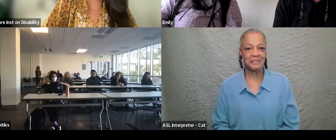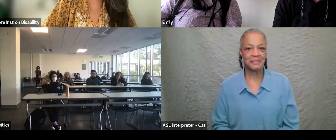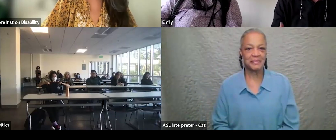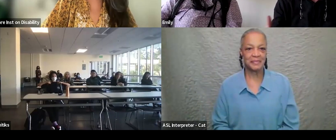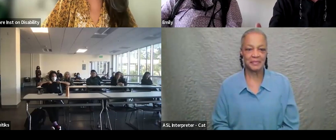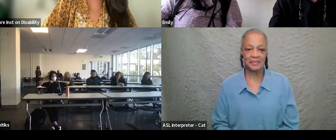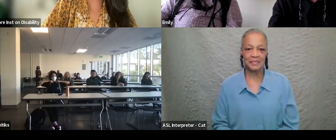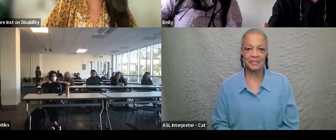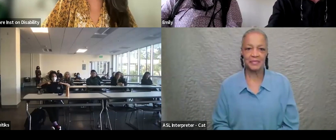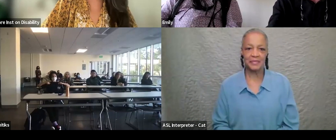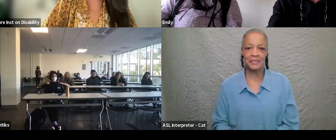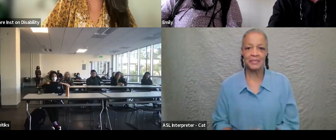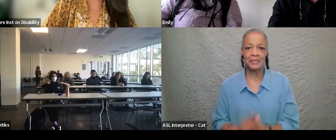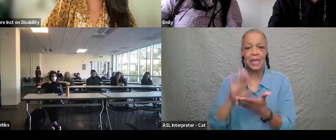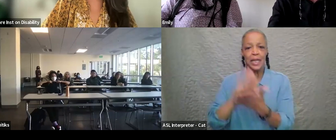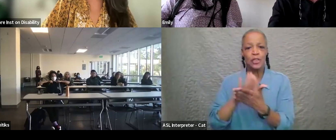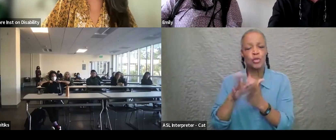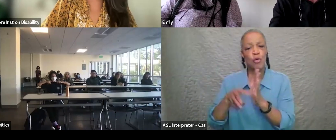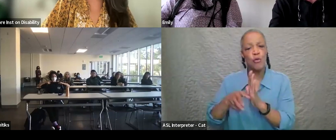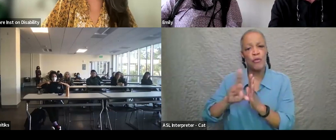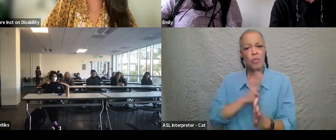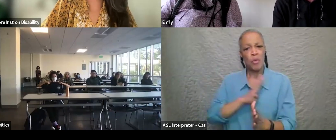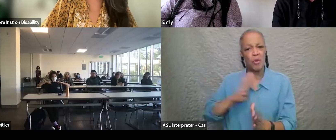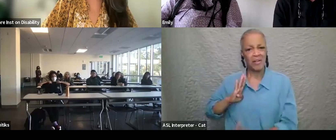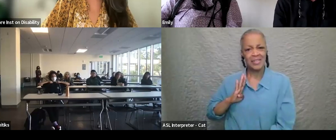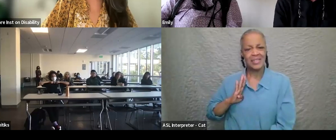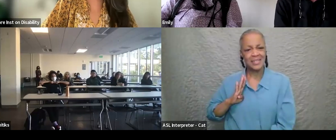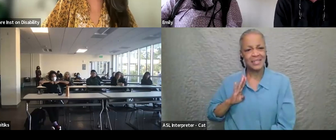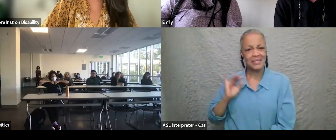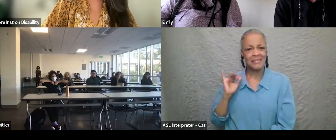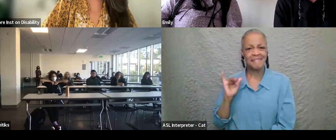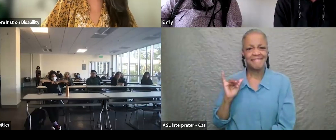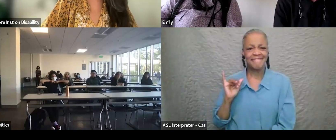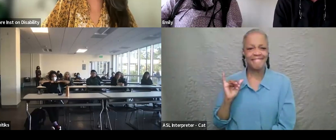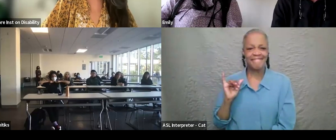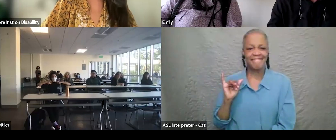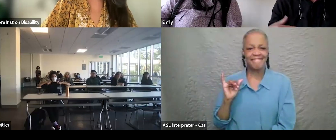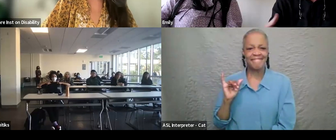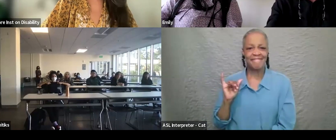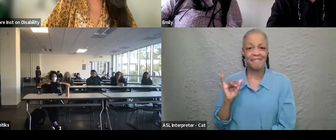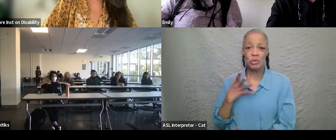Institutional review boards. I mean, do I even want to go there?